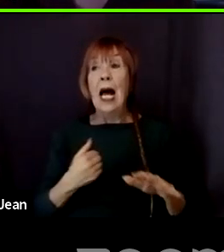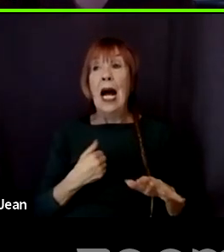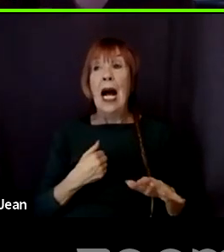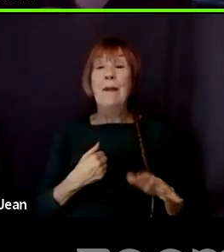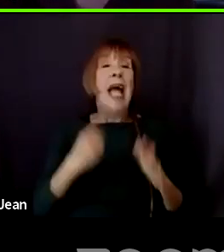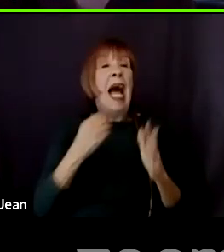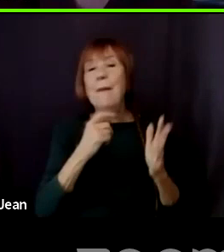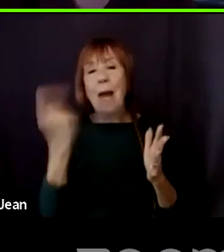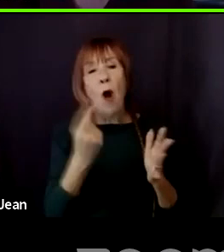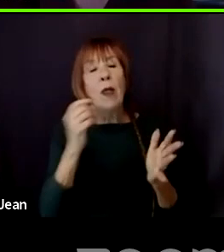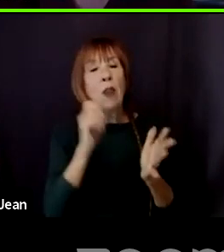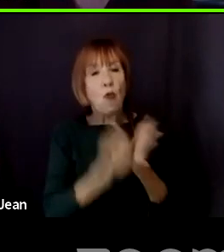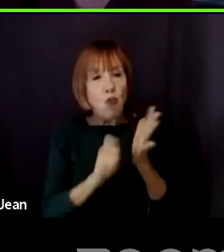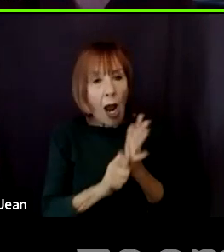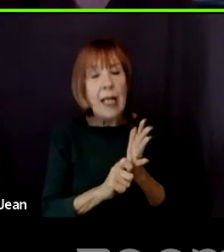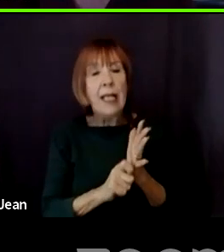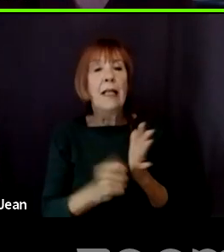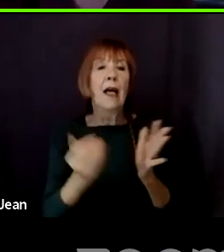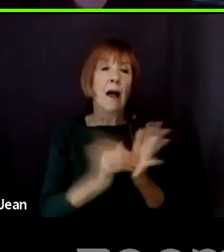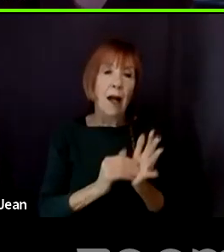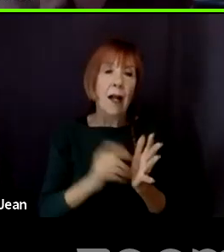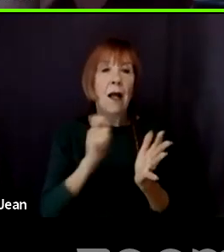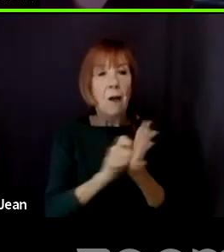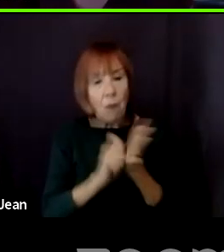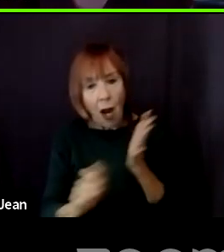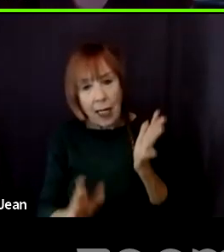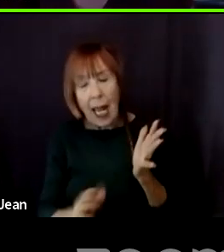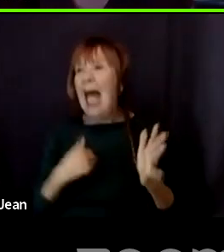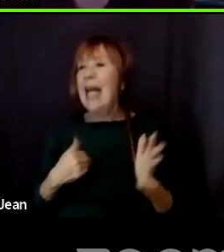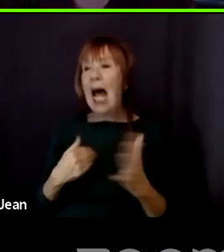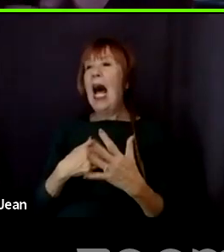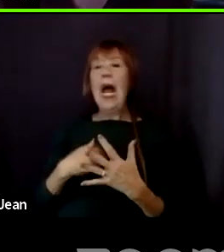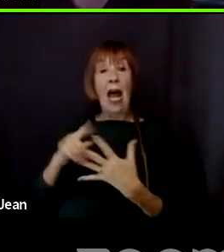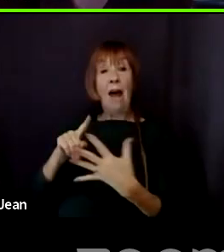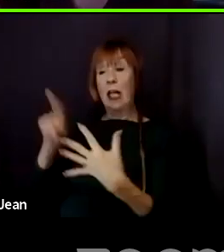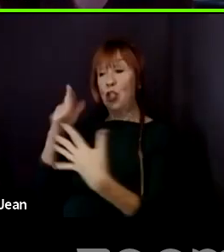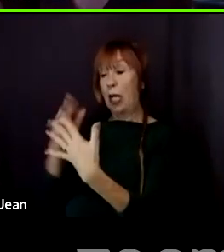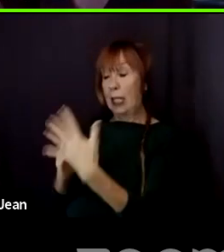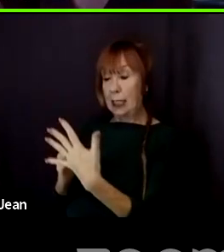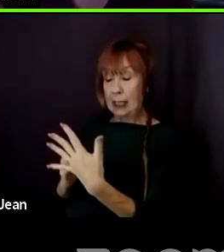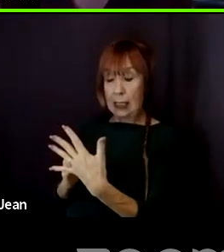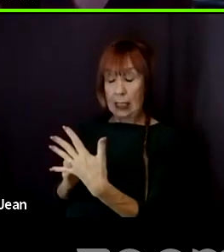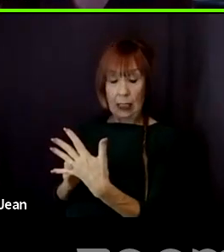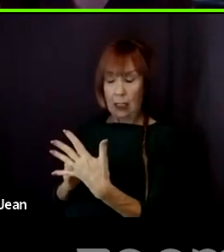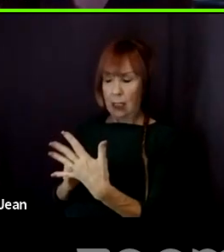I've developed a checklist of like, hey, this character doesn't make any sense.